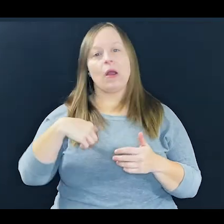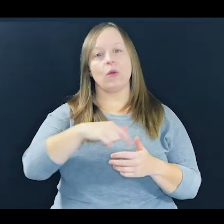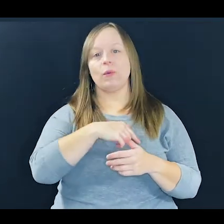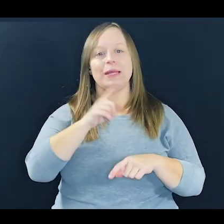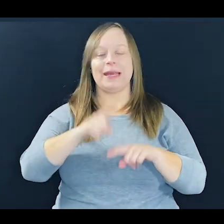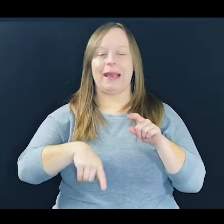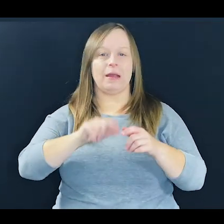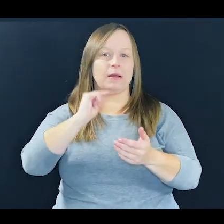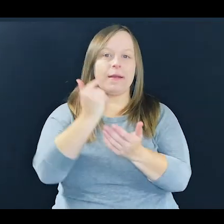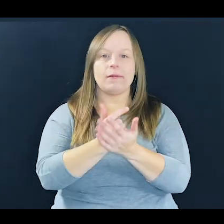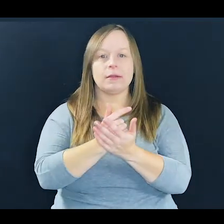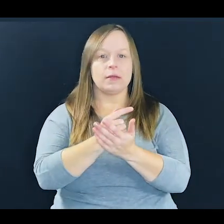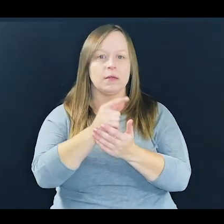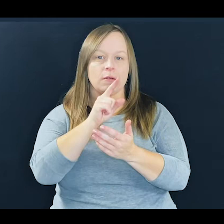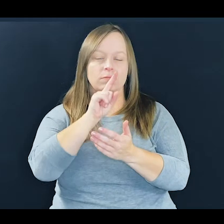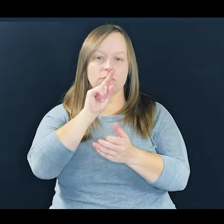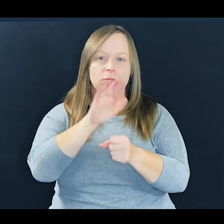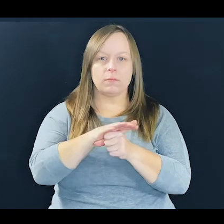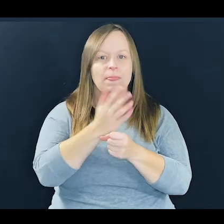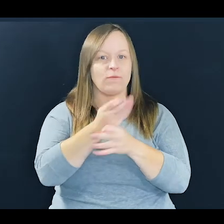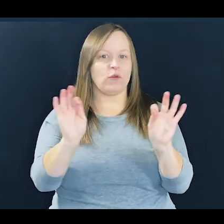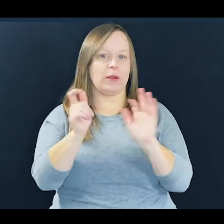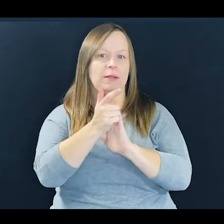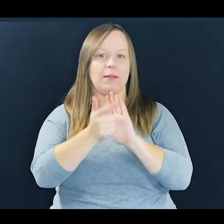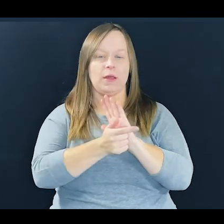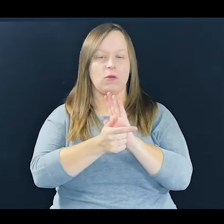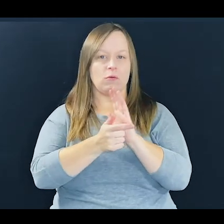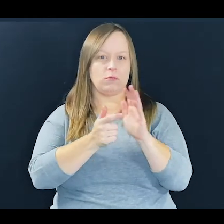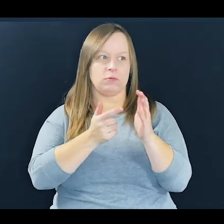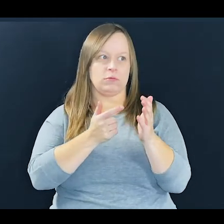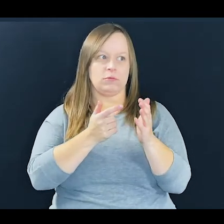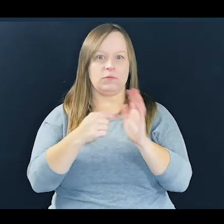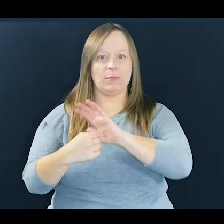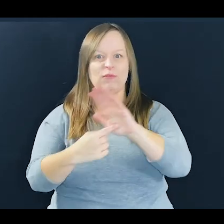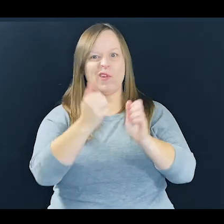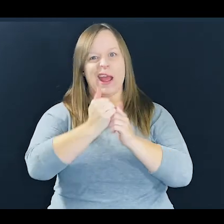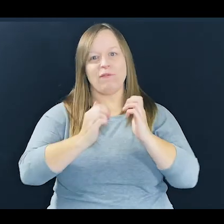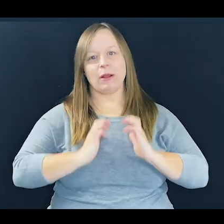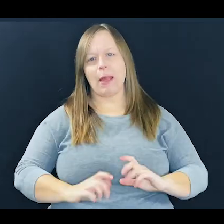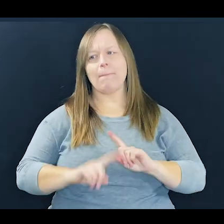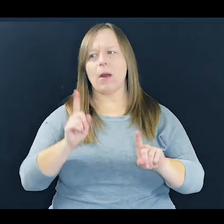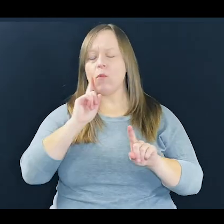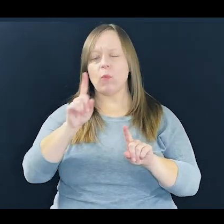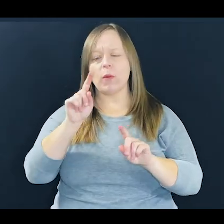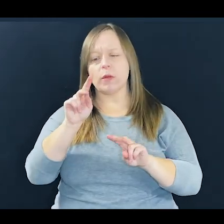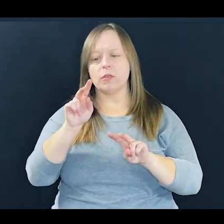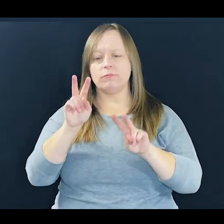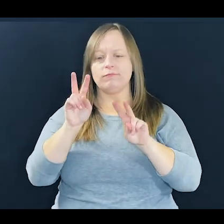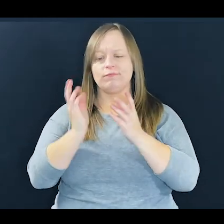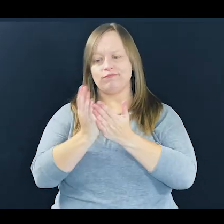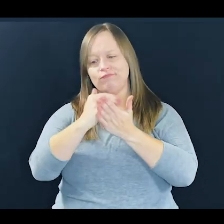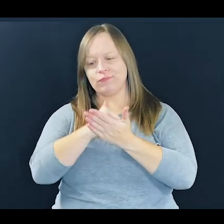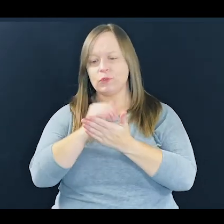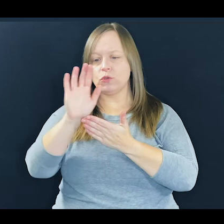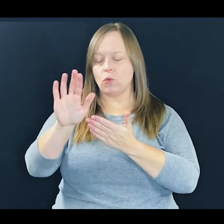We cannot guarantee that we can provide free legal representation for every single client, but we will assess your matter at the time that you reach out